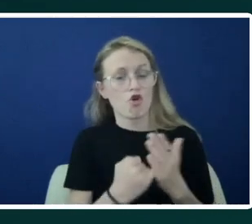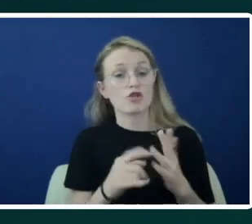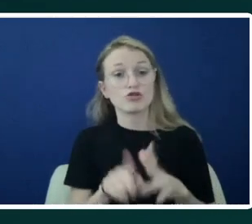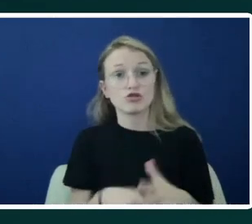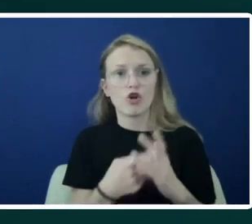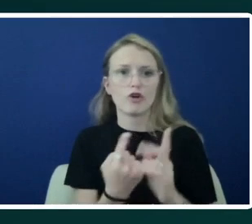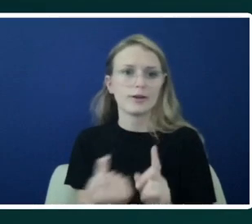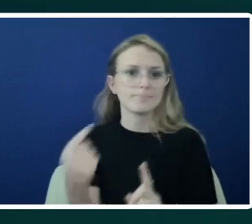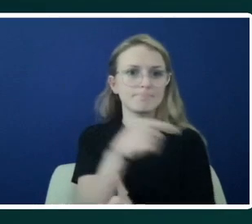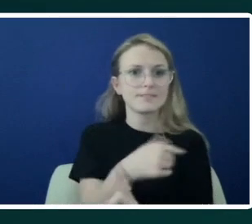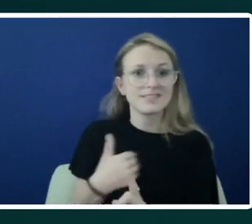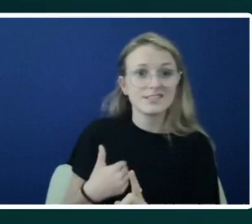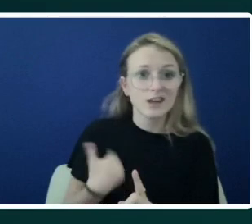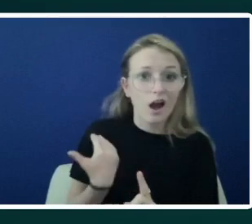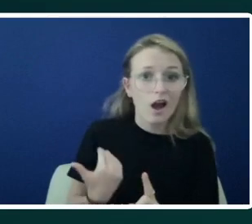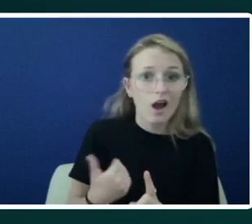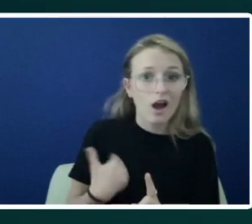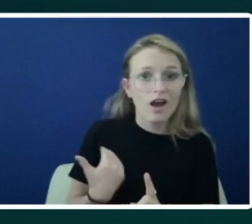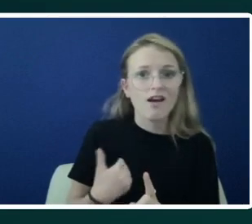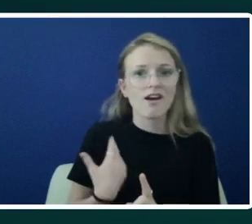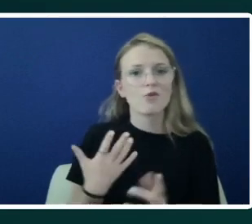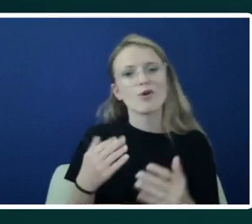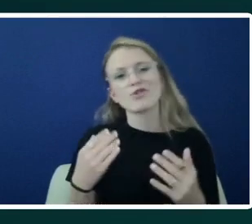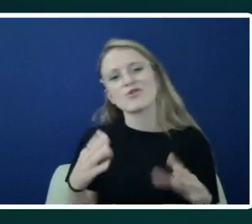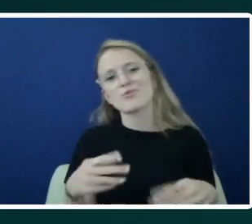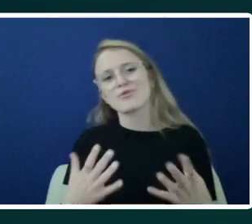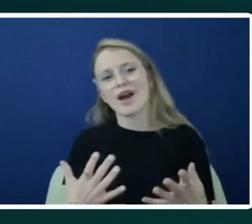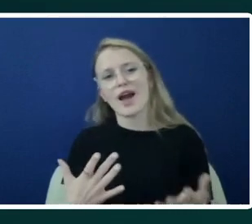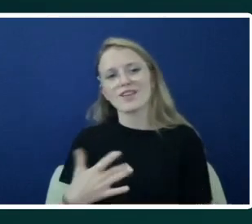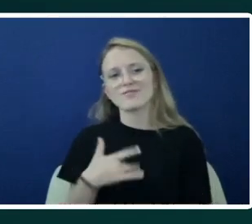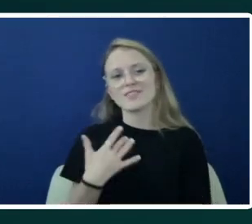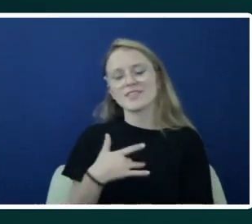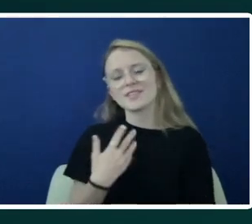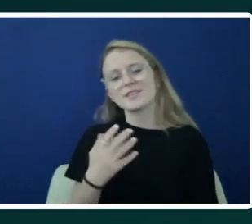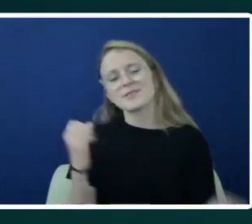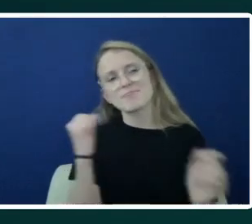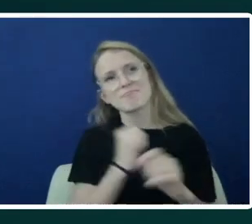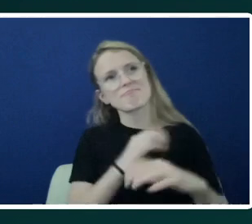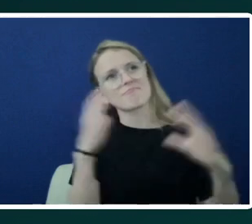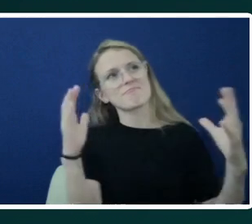just to give you a sense of the range of kinds of people and artists that were involved,